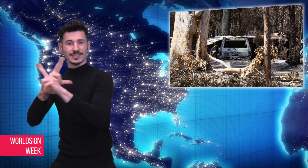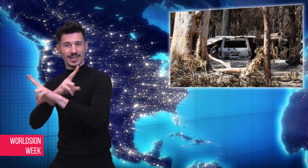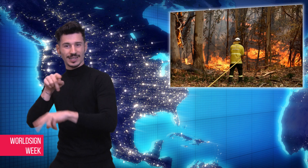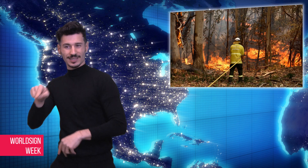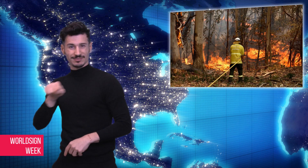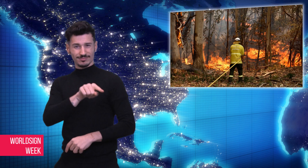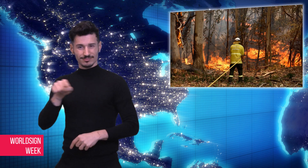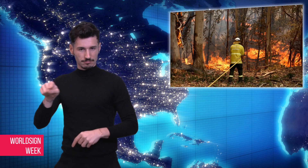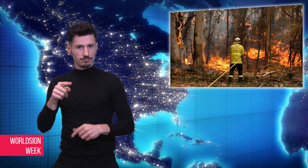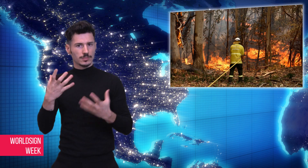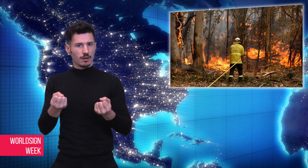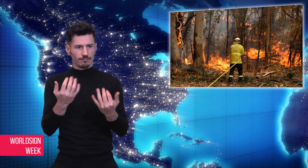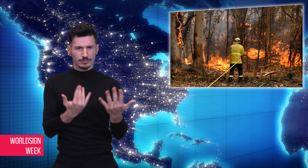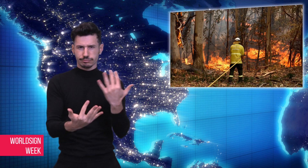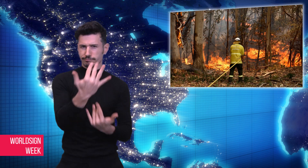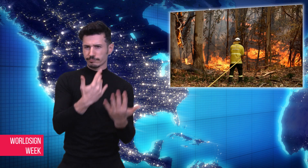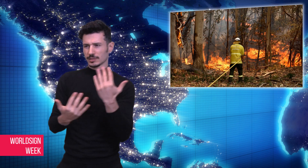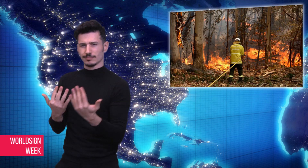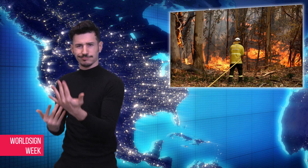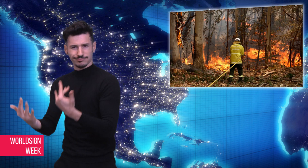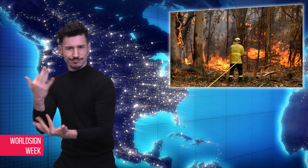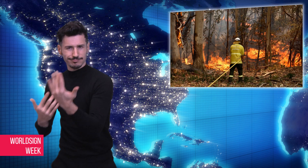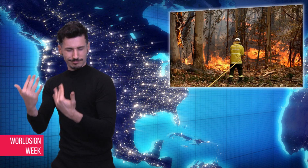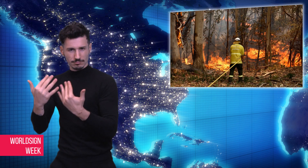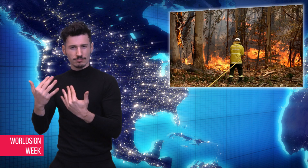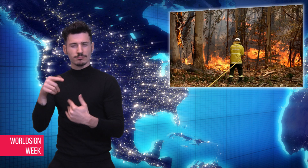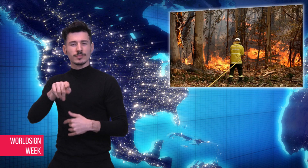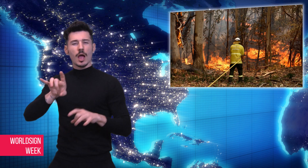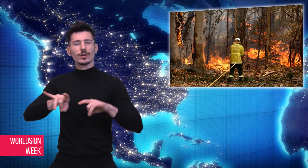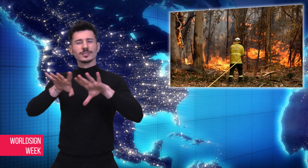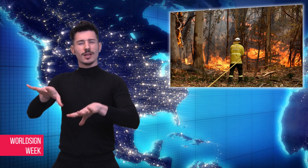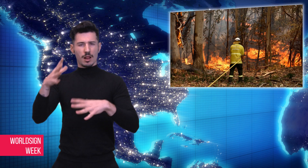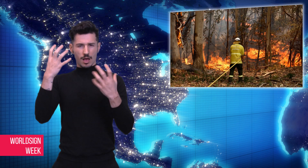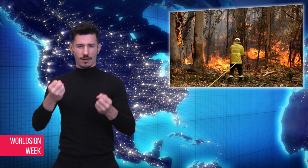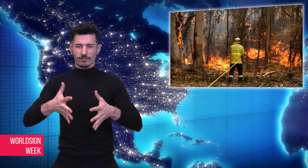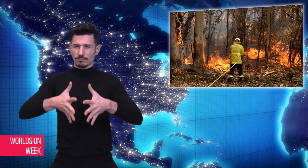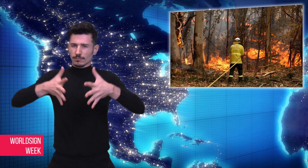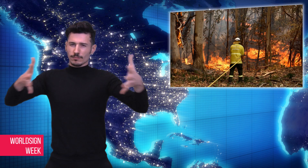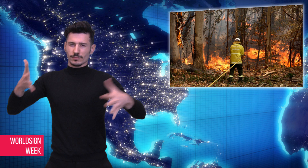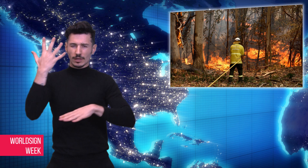Australian history. Areas between the cities of